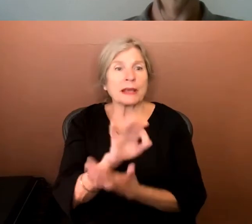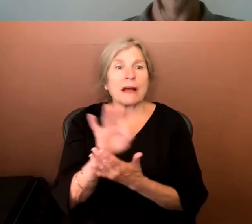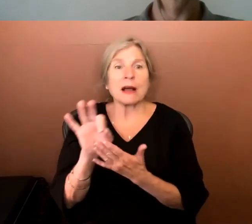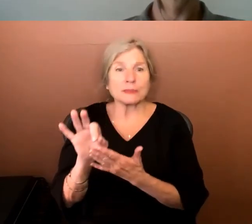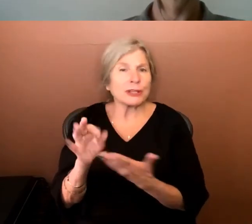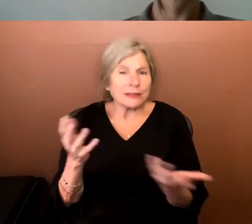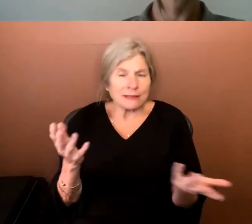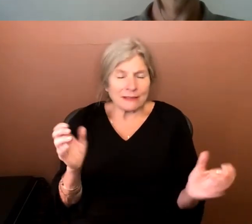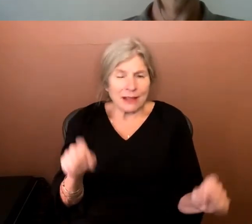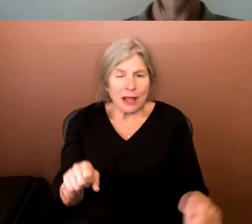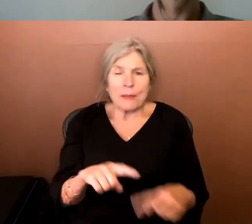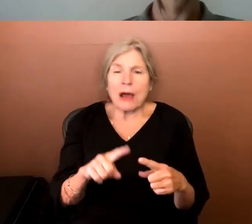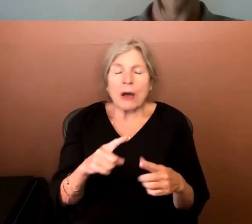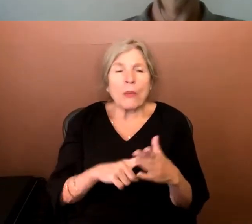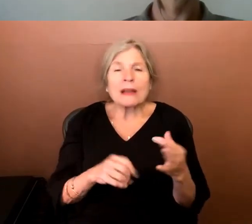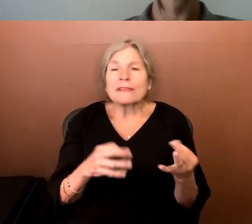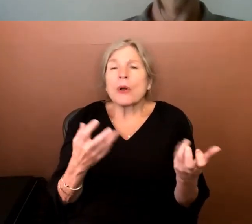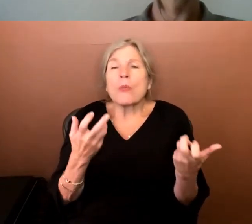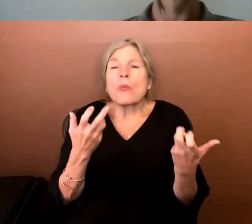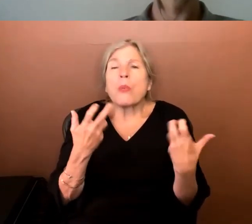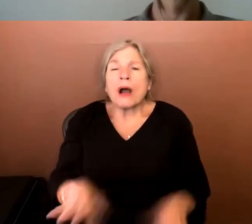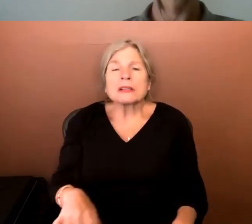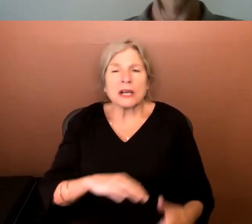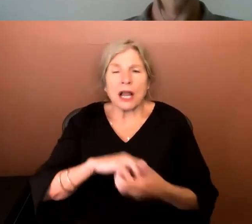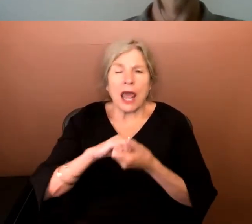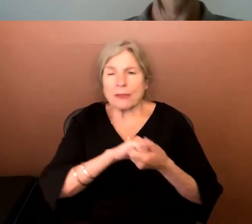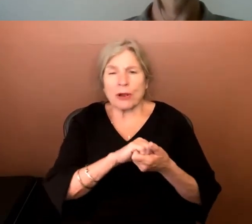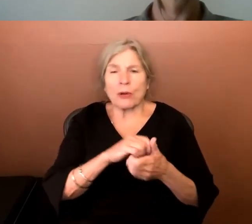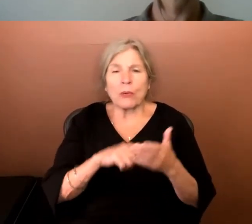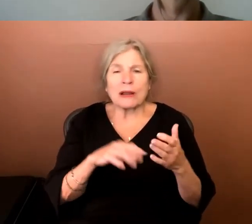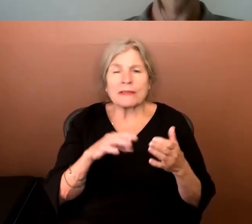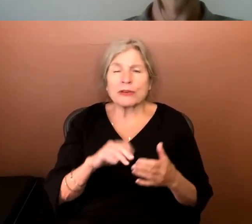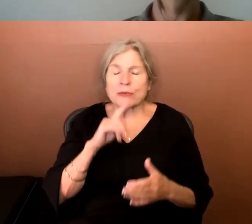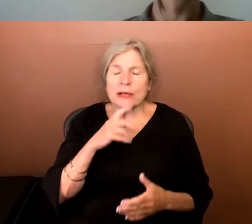what if you don't want to collaborate? What if you are a power hungry control freak and can't